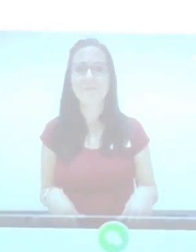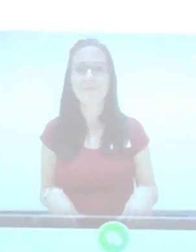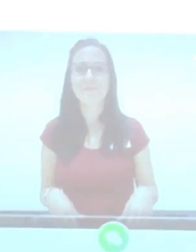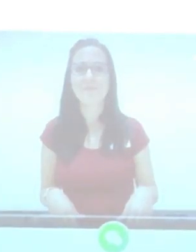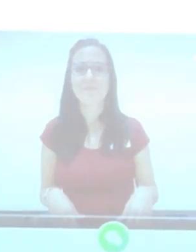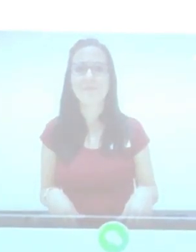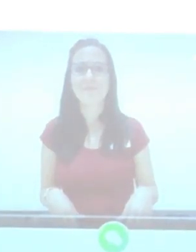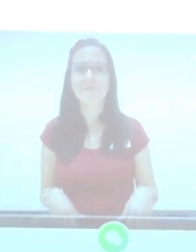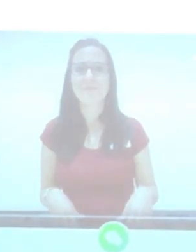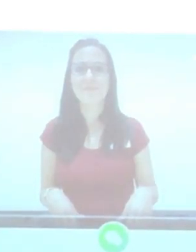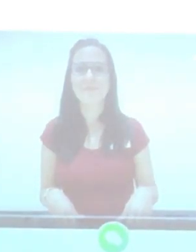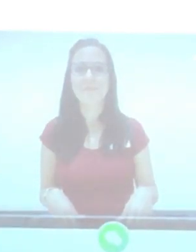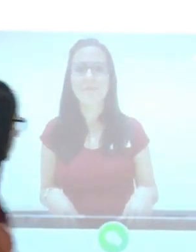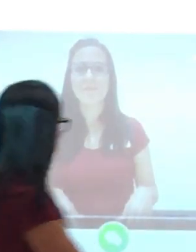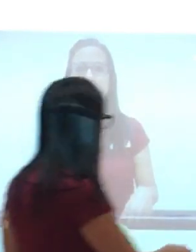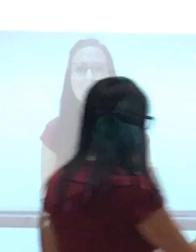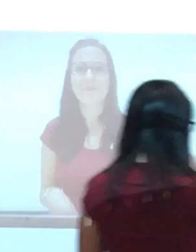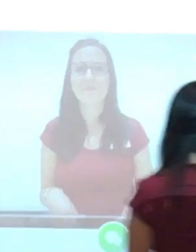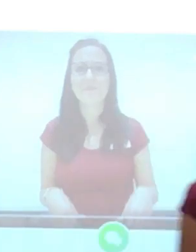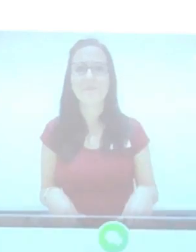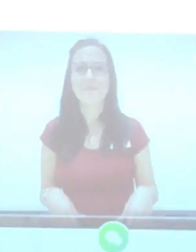I'm going to try to slow it down.